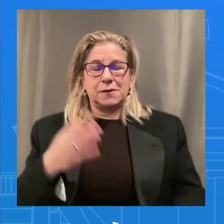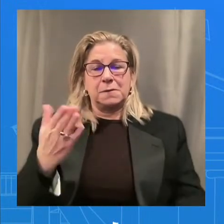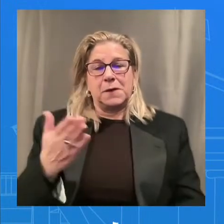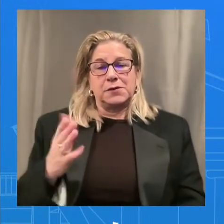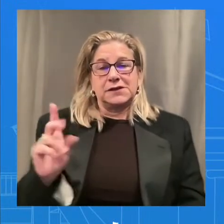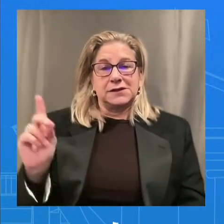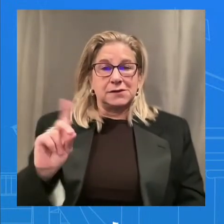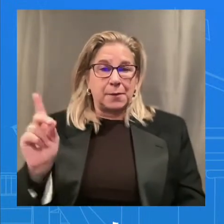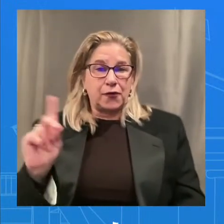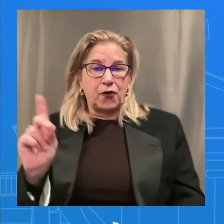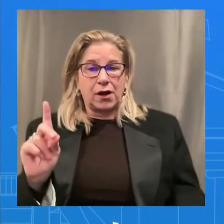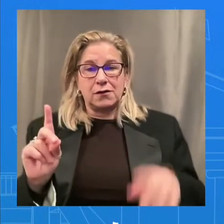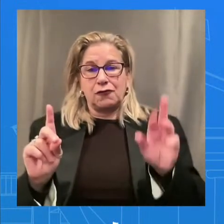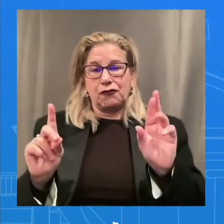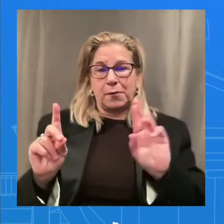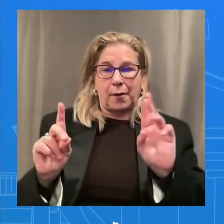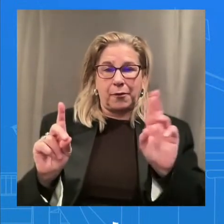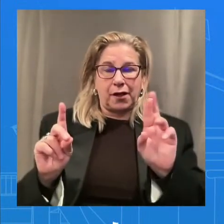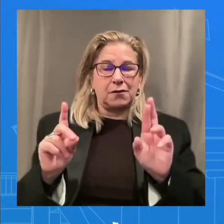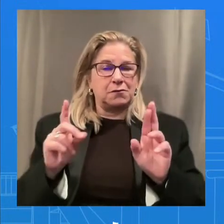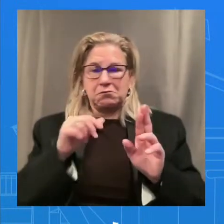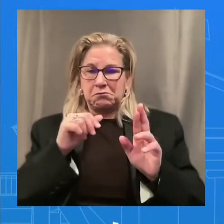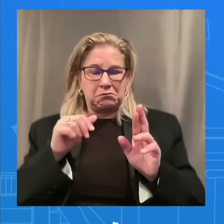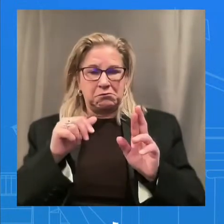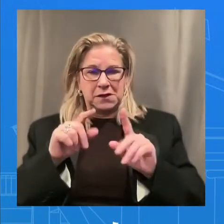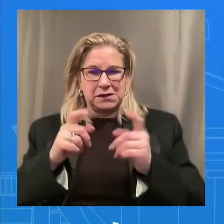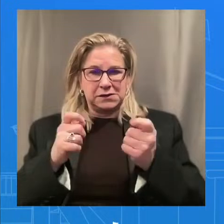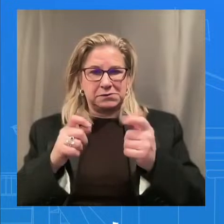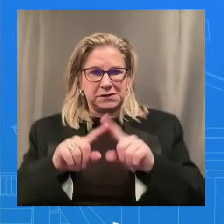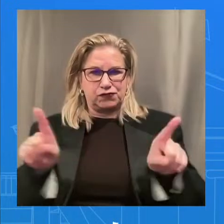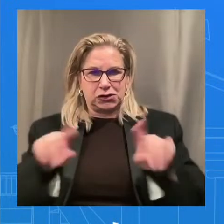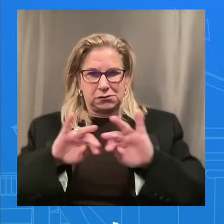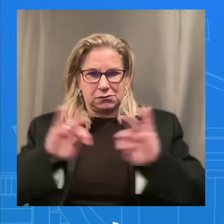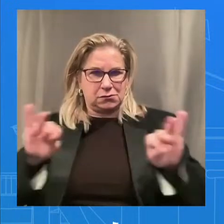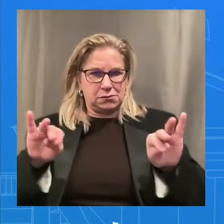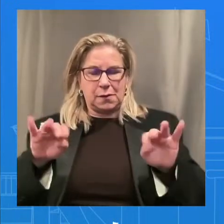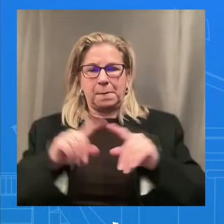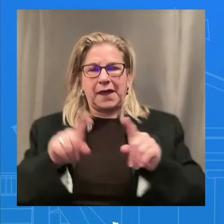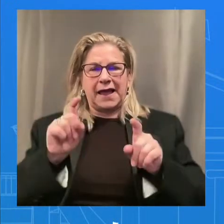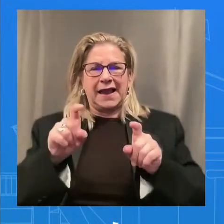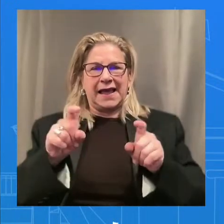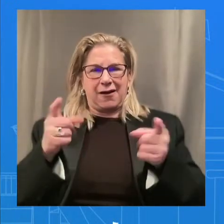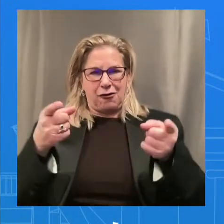to get this deal done as fast as possible. And now, we think those details